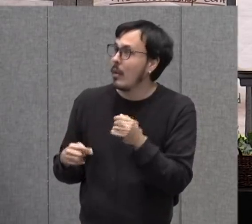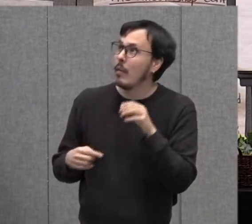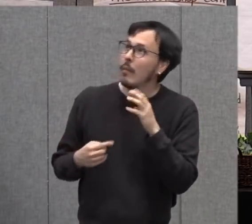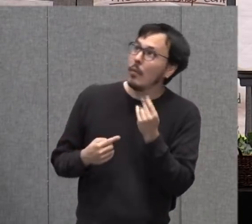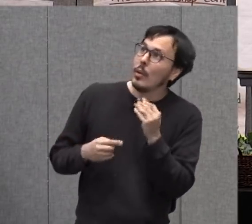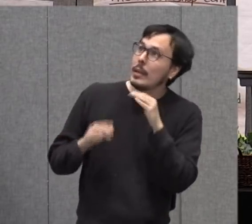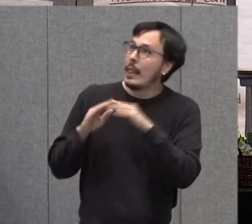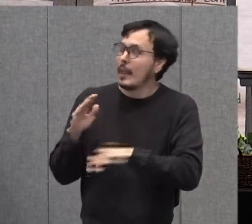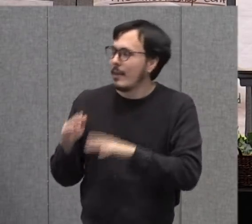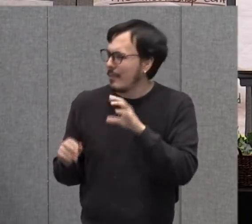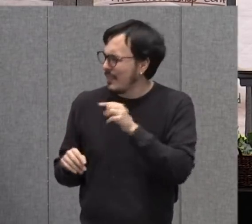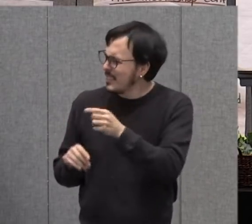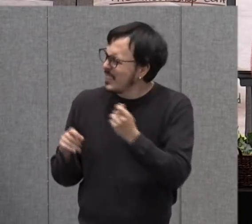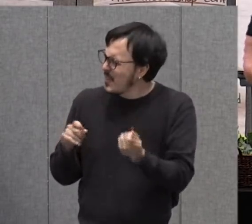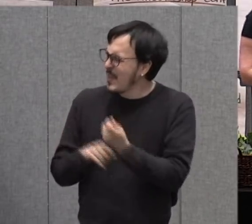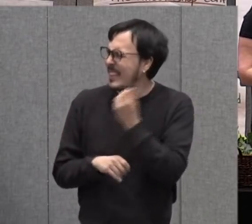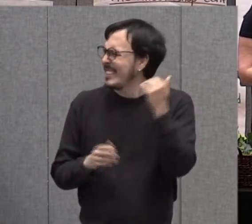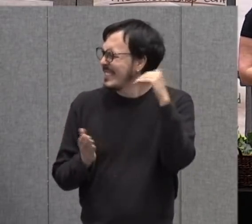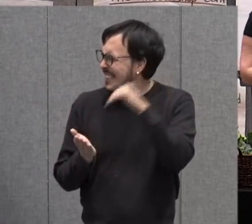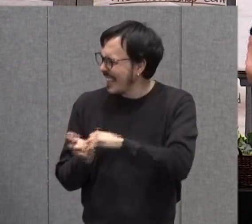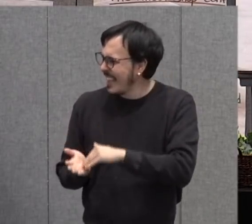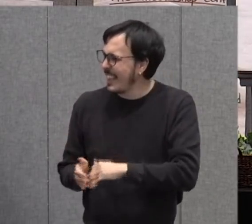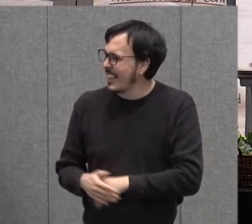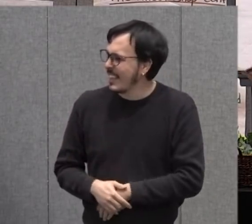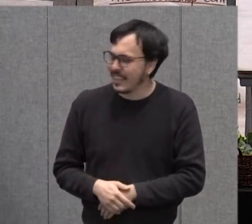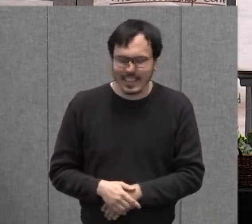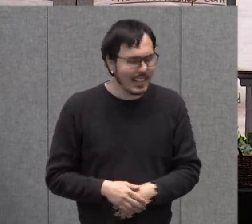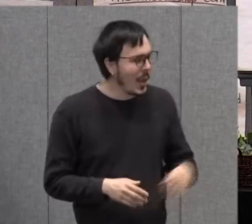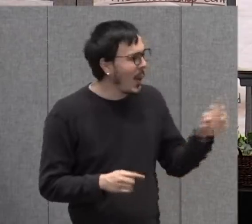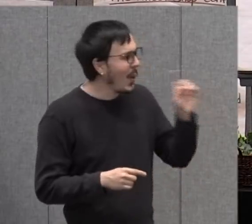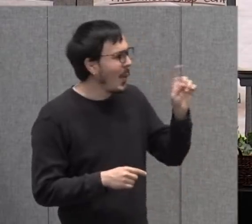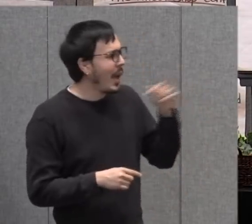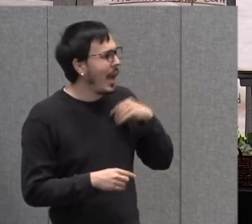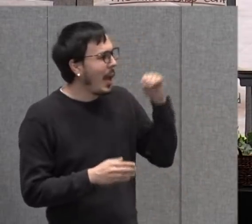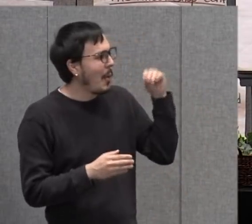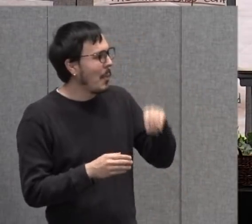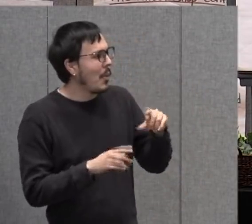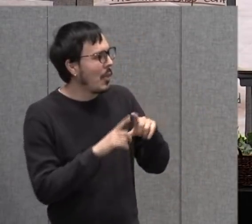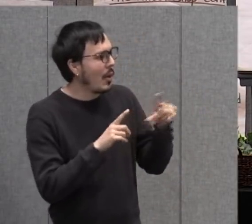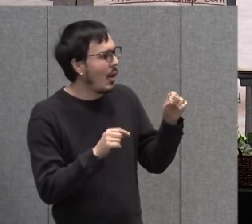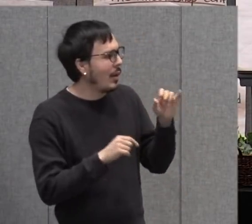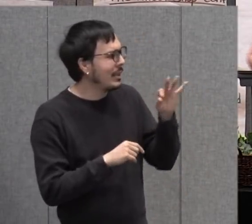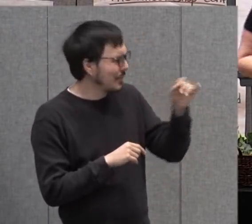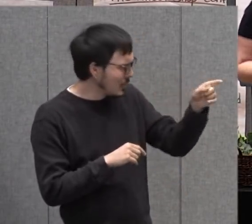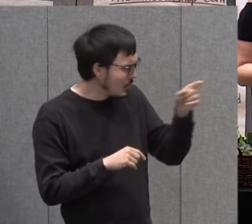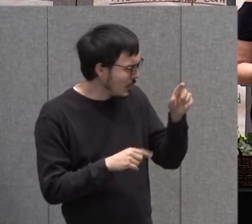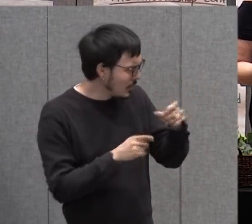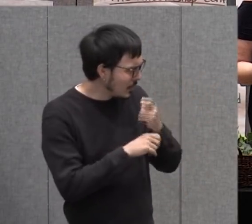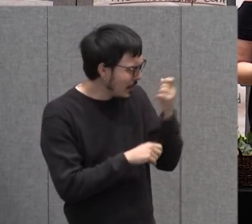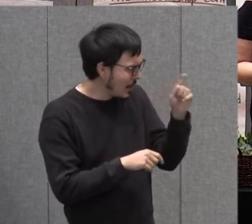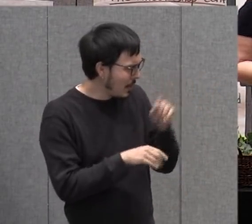So, she wins another set of cards. Now, where am I going to put the cards if you win? Do you want me to put them in the middle here? We can just we can just start and do a stack.